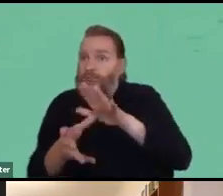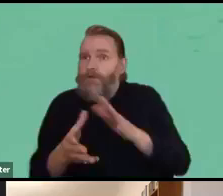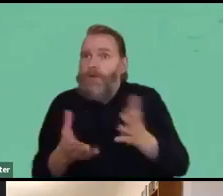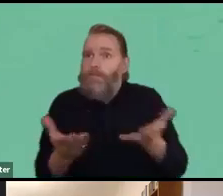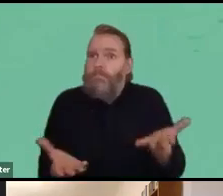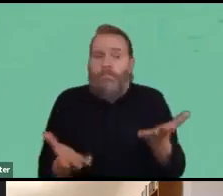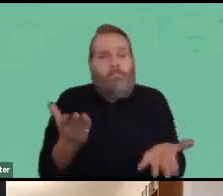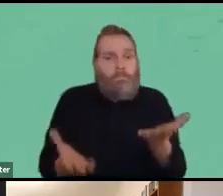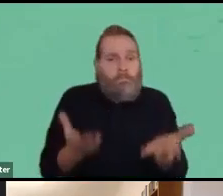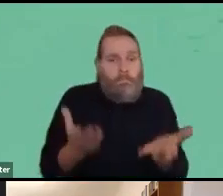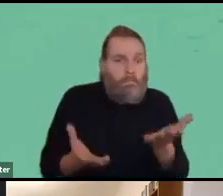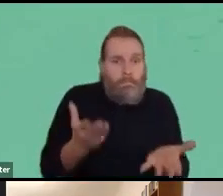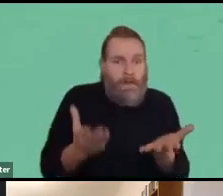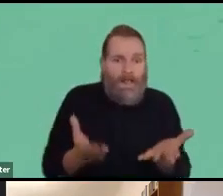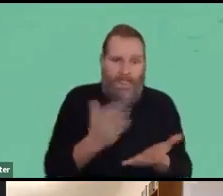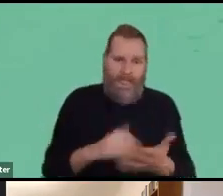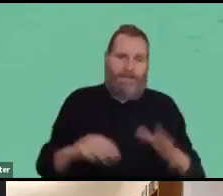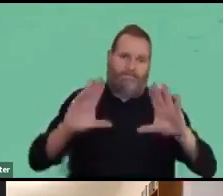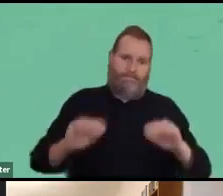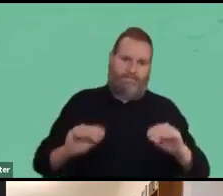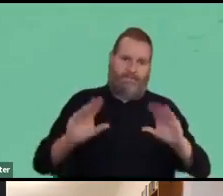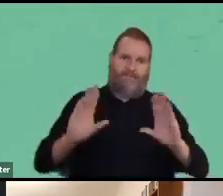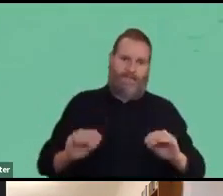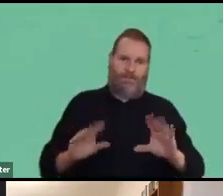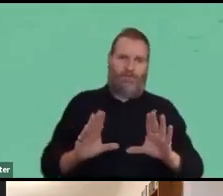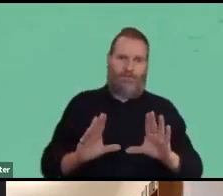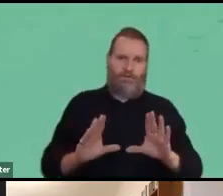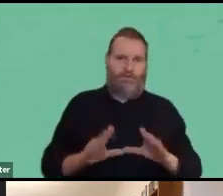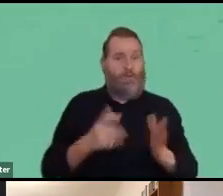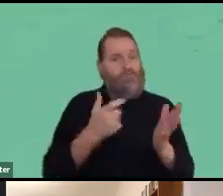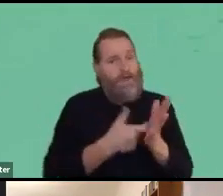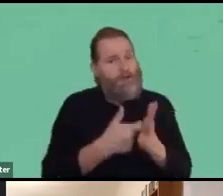and then I’m afraid we will have to bring tonight to a close so Rachel anything at all